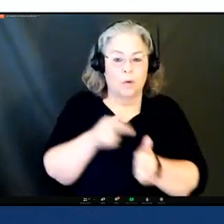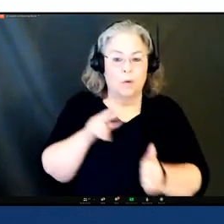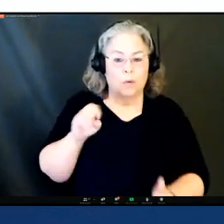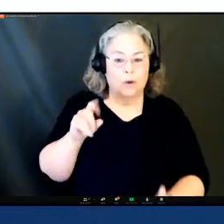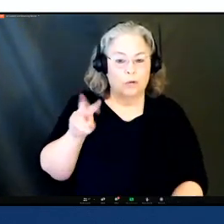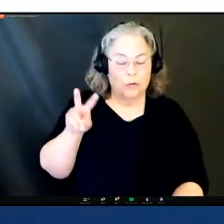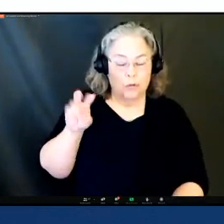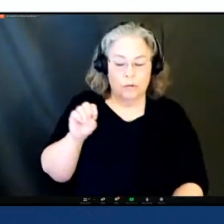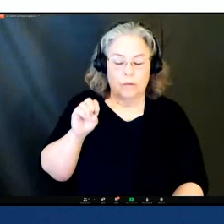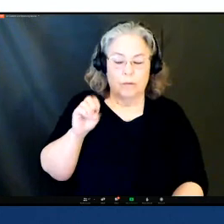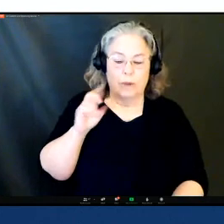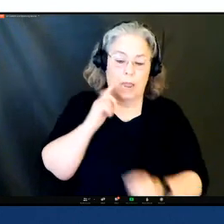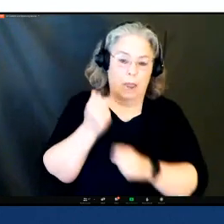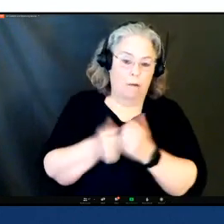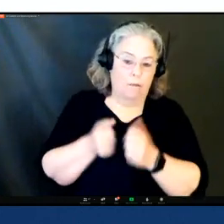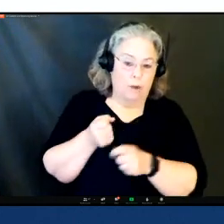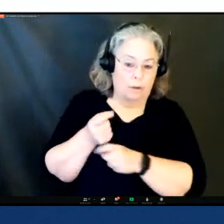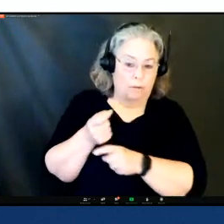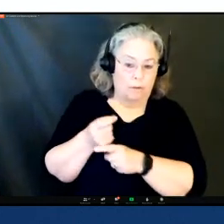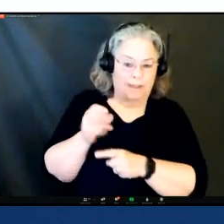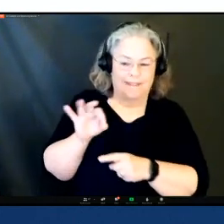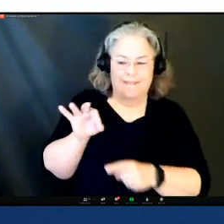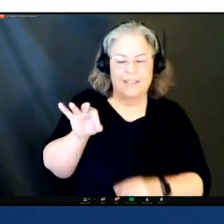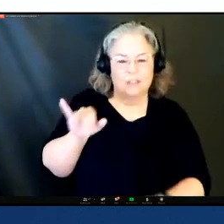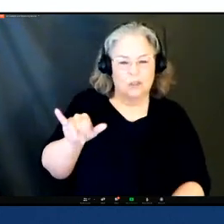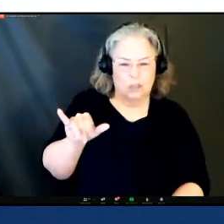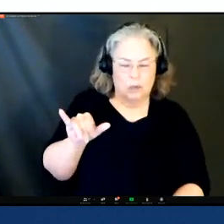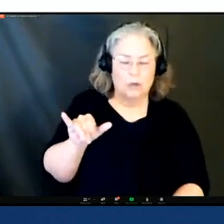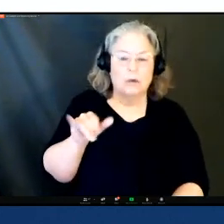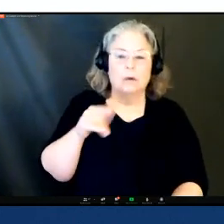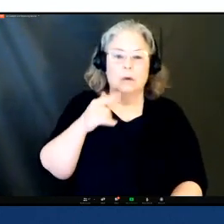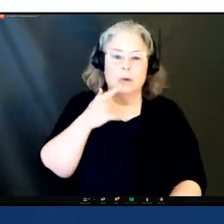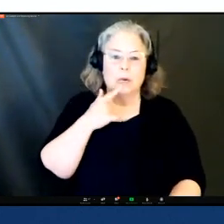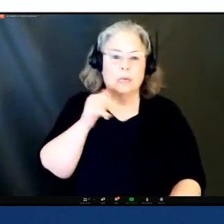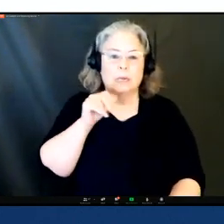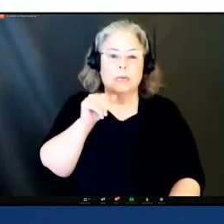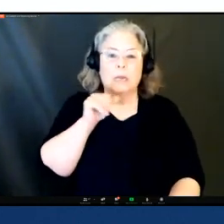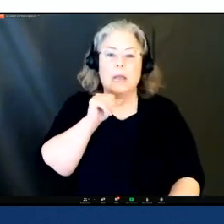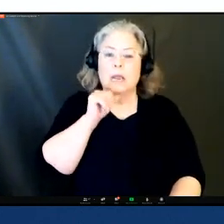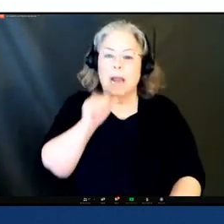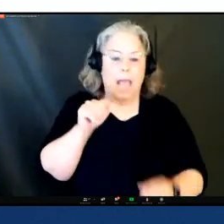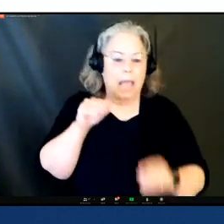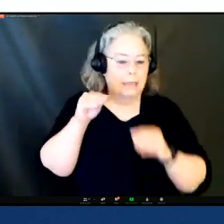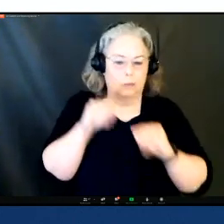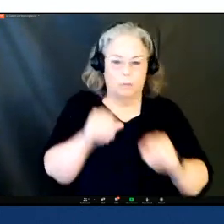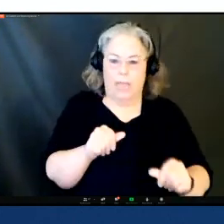Each fund and the air with a fund balance, which is unspent money that is carried over from the prior fiscal year.